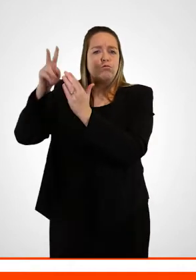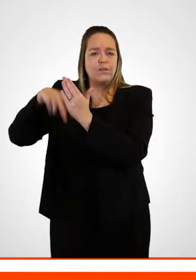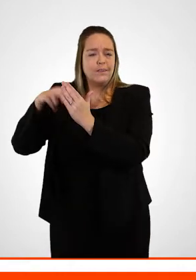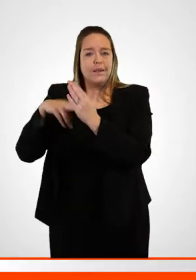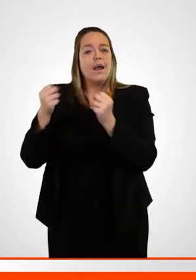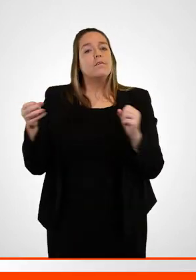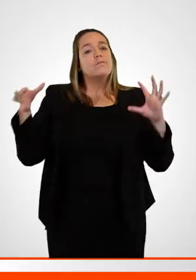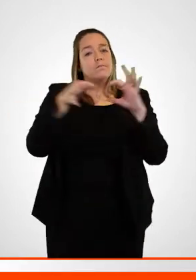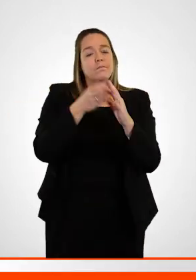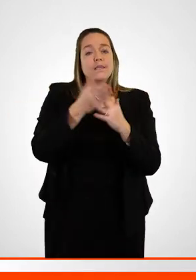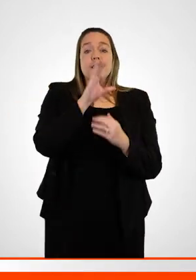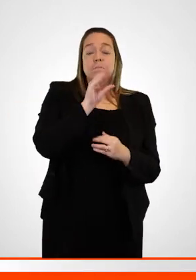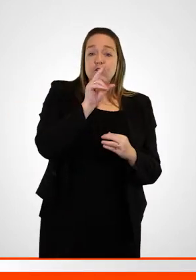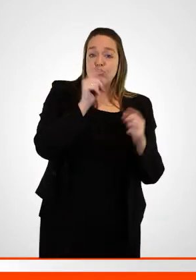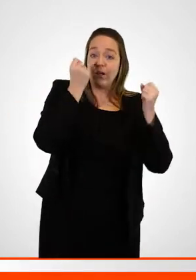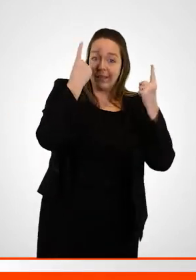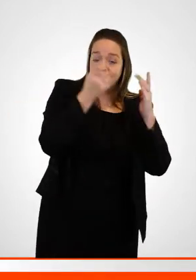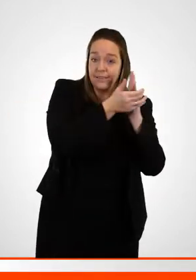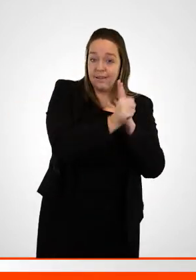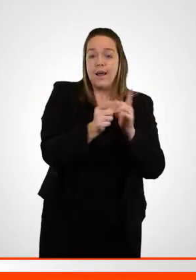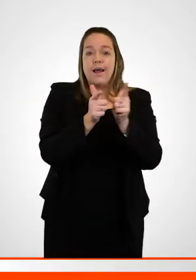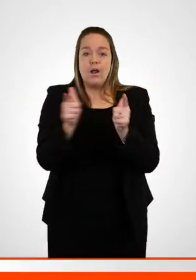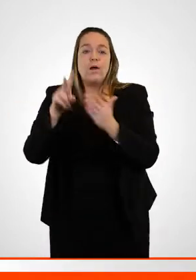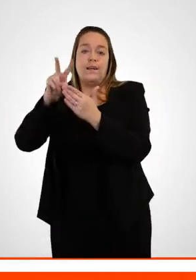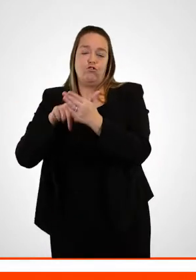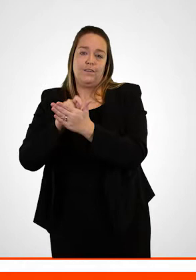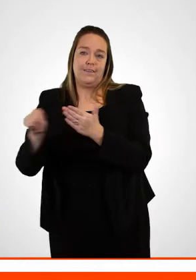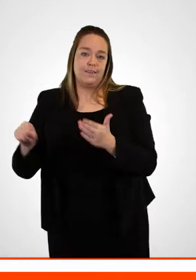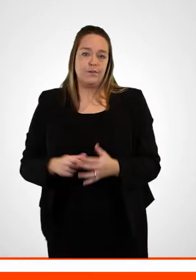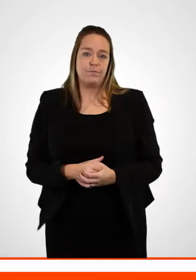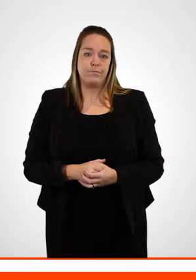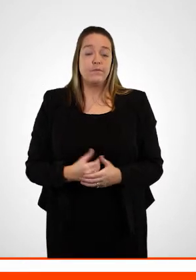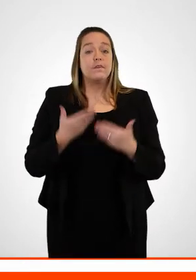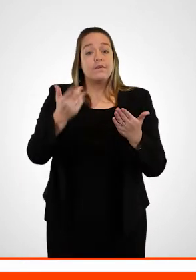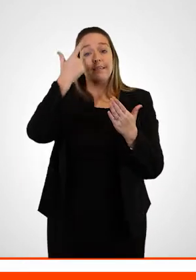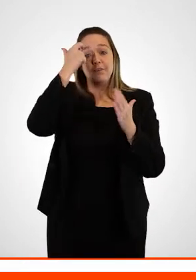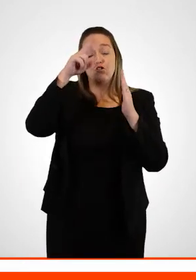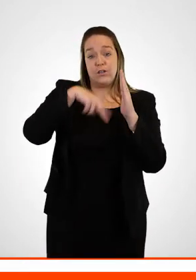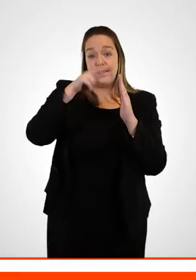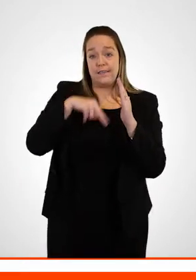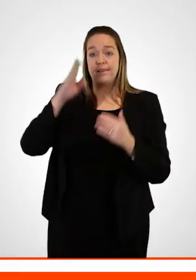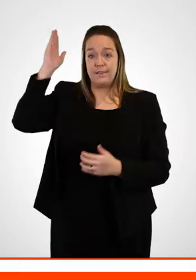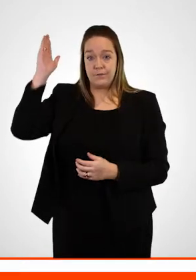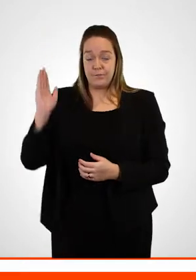between some of the speech recognition skills, the language and the literacy. Here's some suggested readings for you.